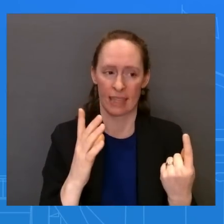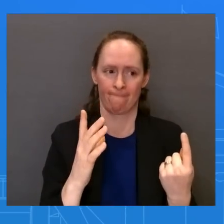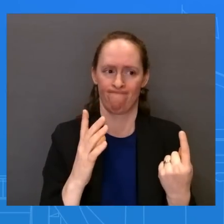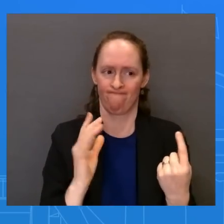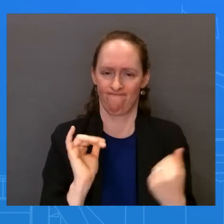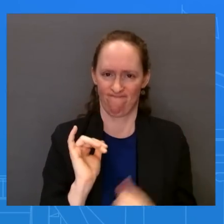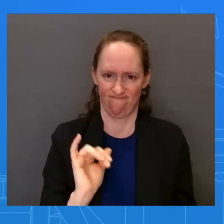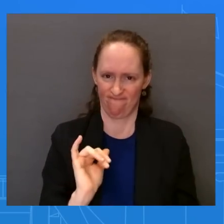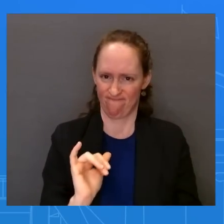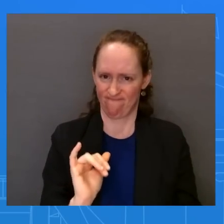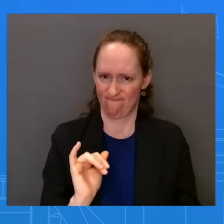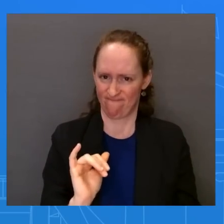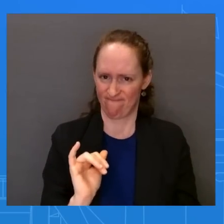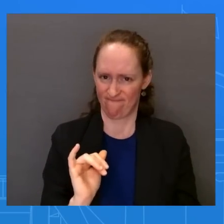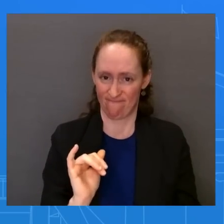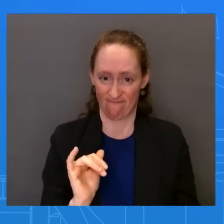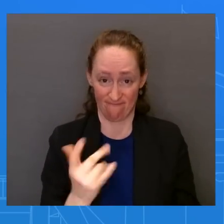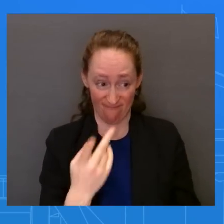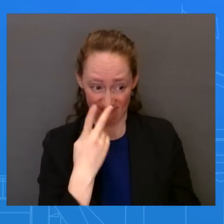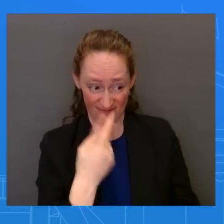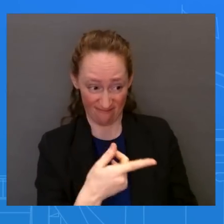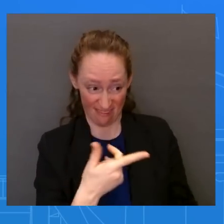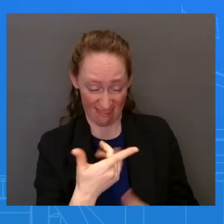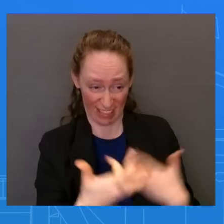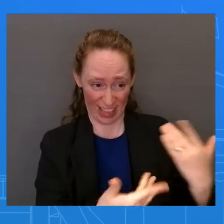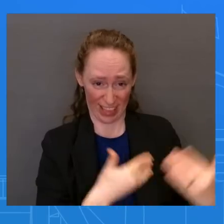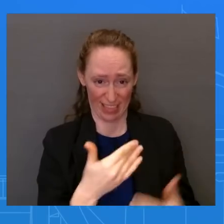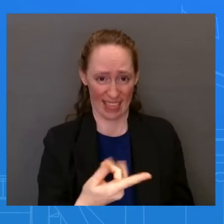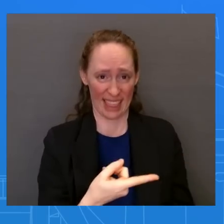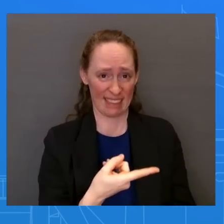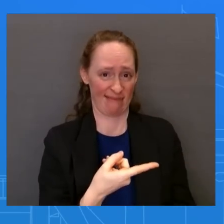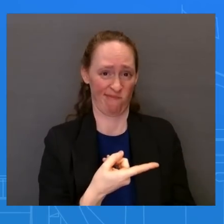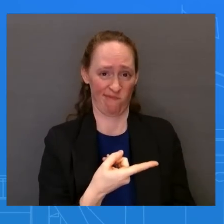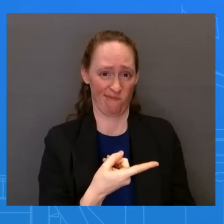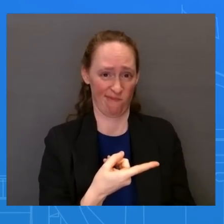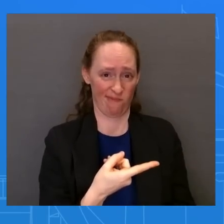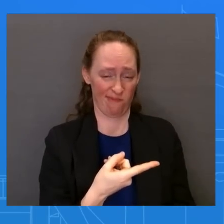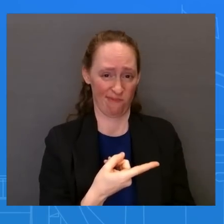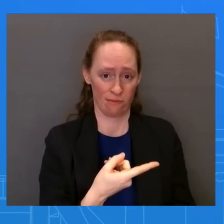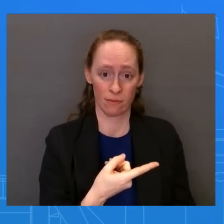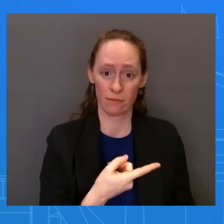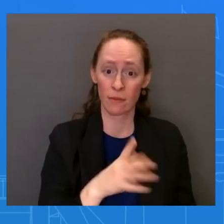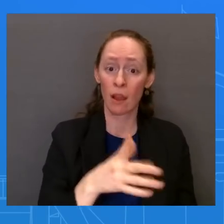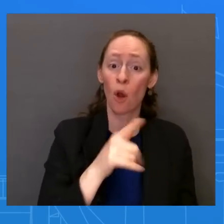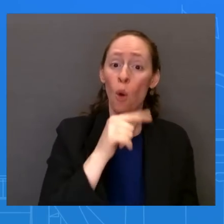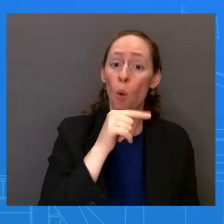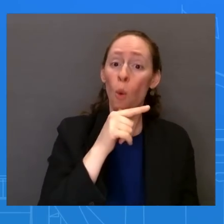to some of the most extreme people in the -- in the Republican Party, the MAGA --